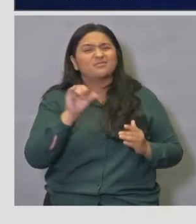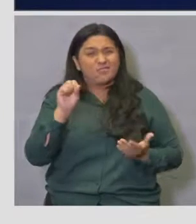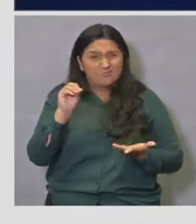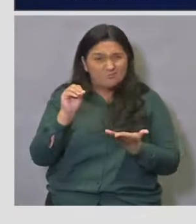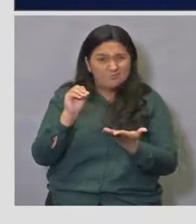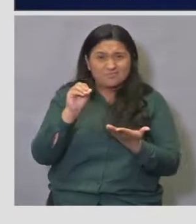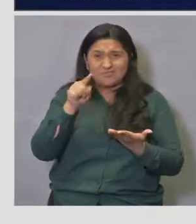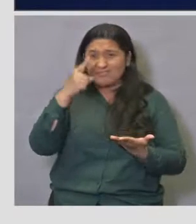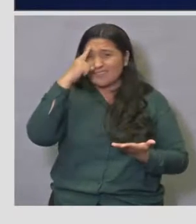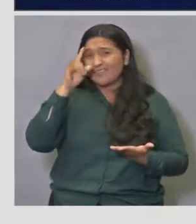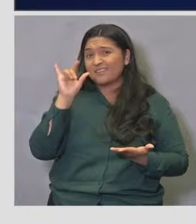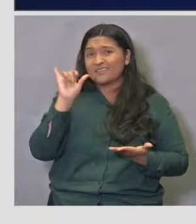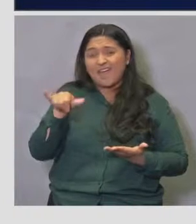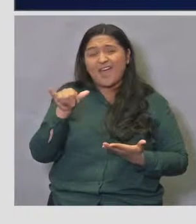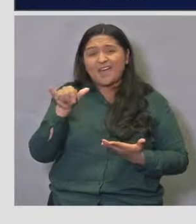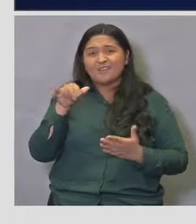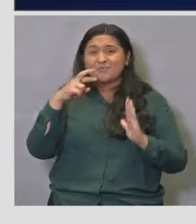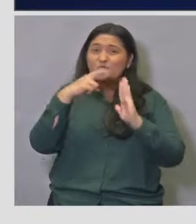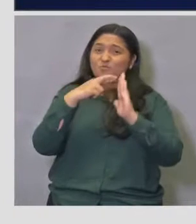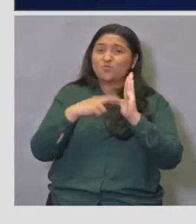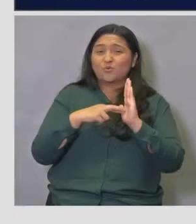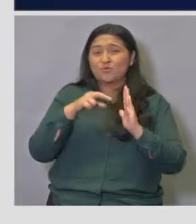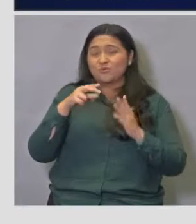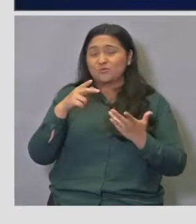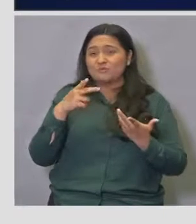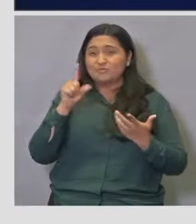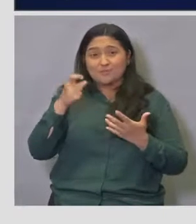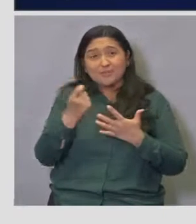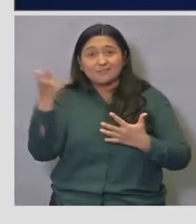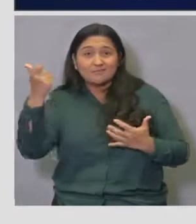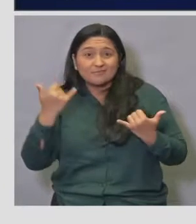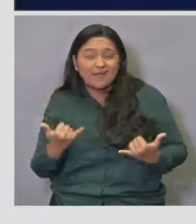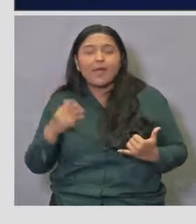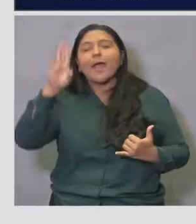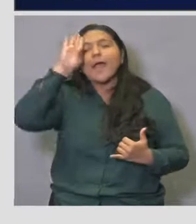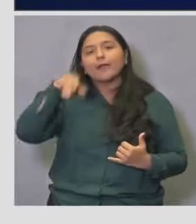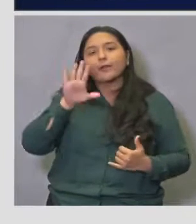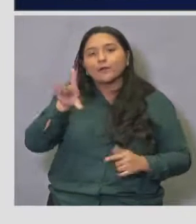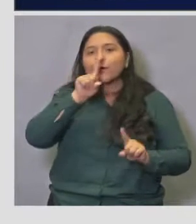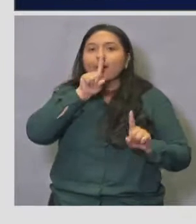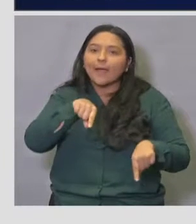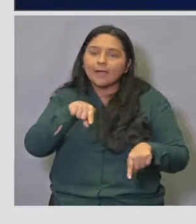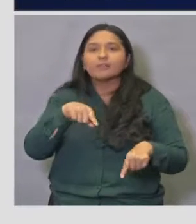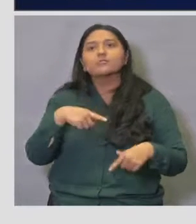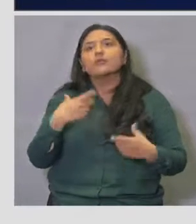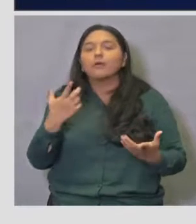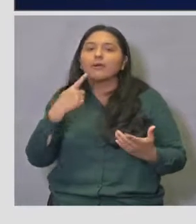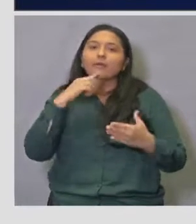I'M WONDERING IF WE THINK THAT